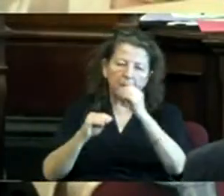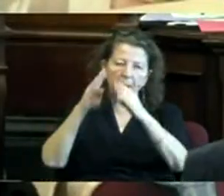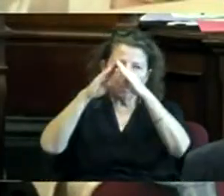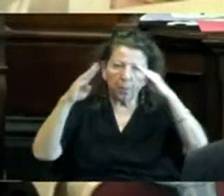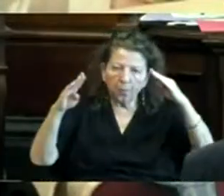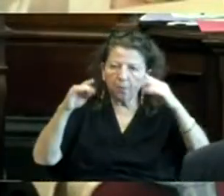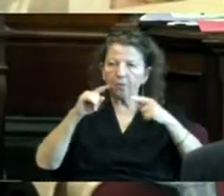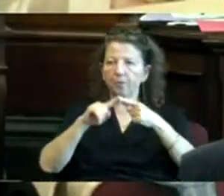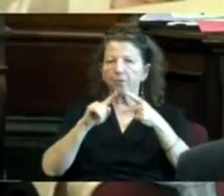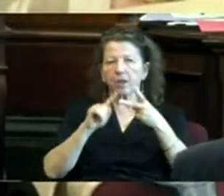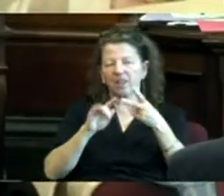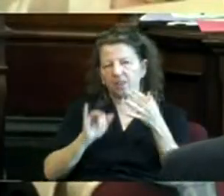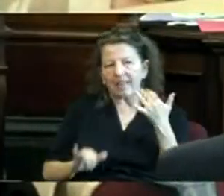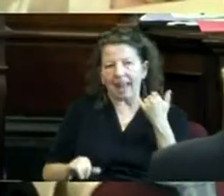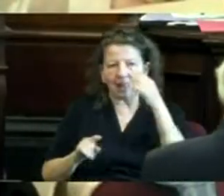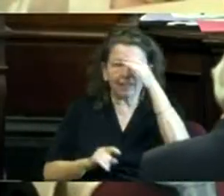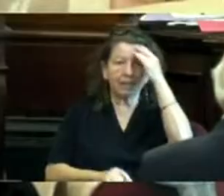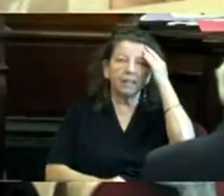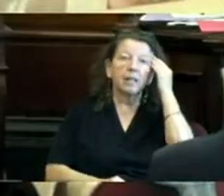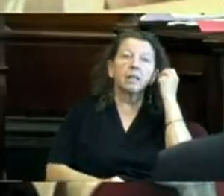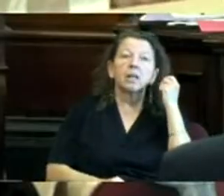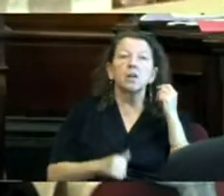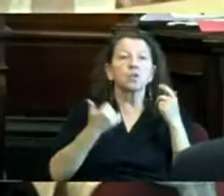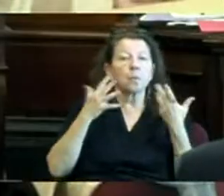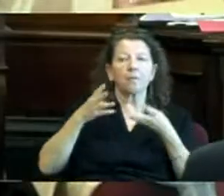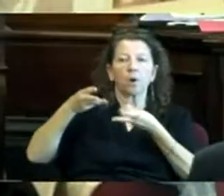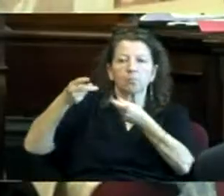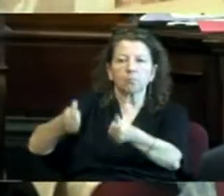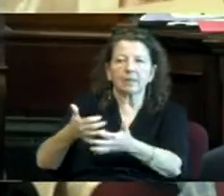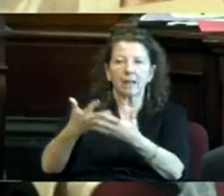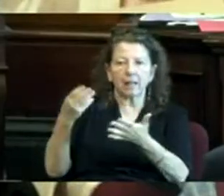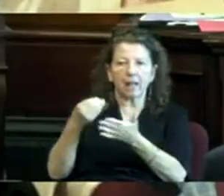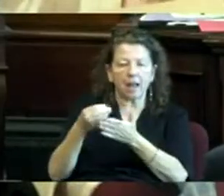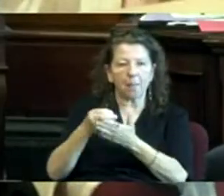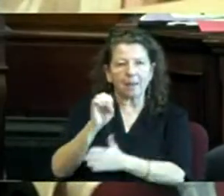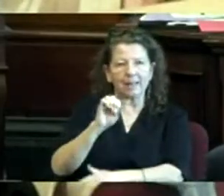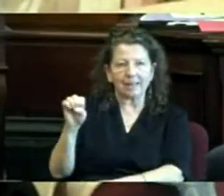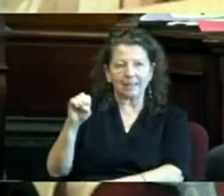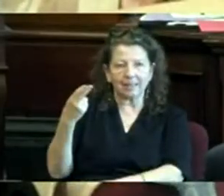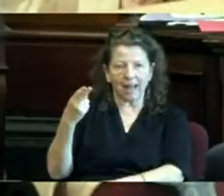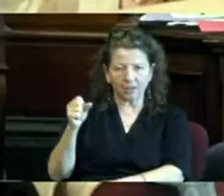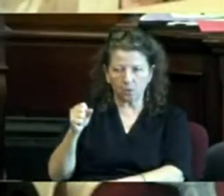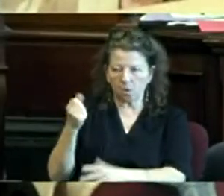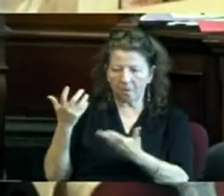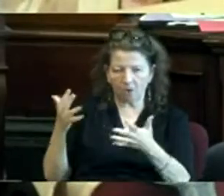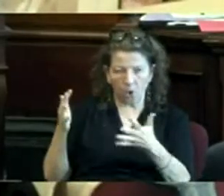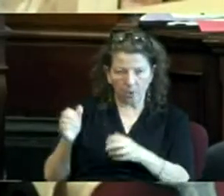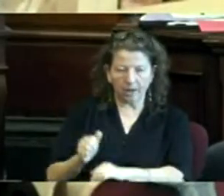talking about finishing up things at East. Repairing the